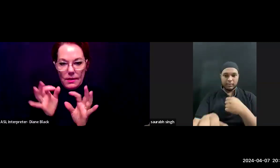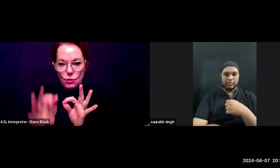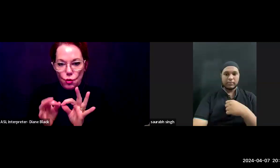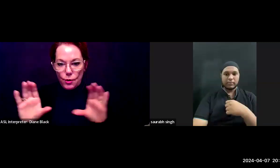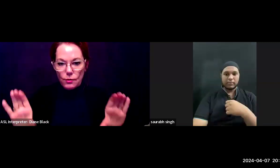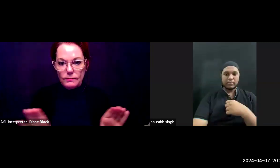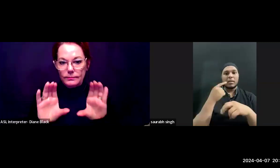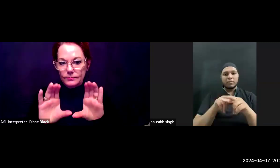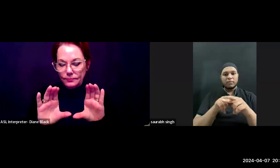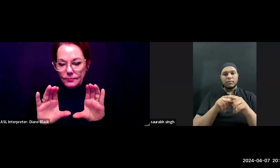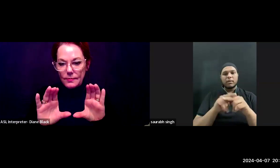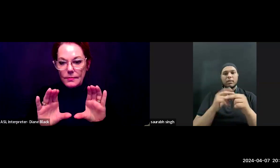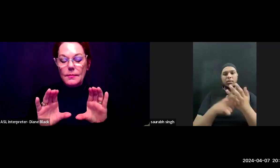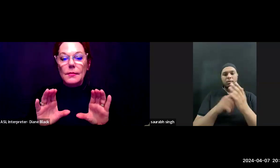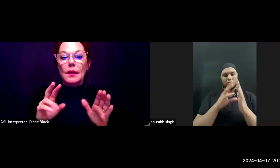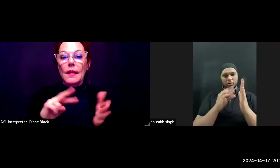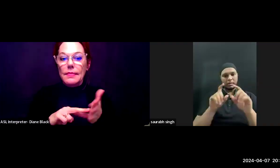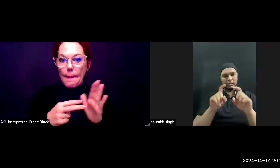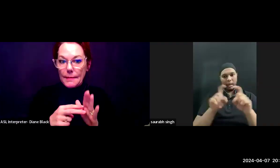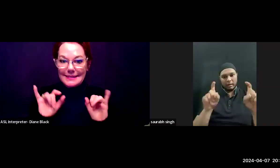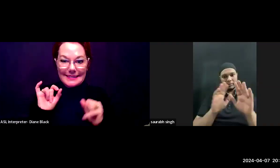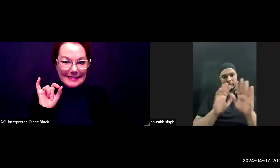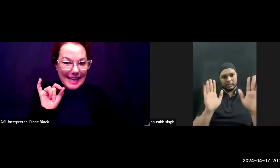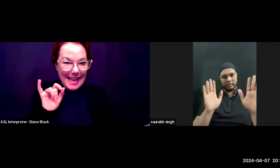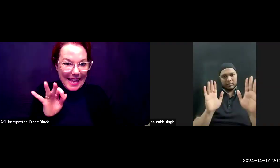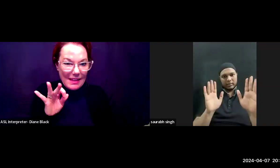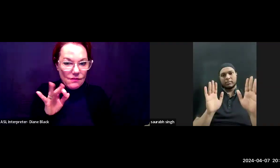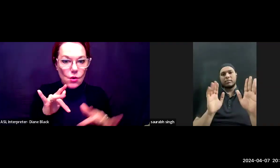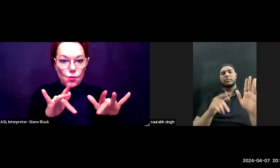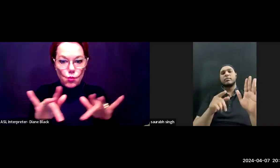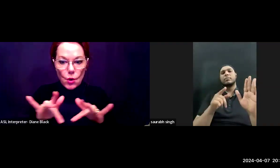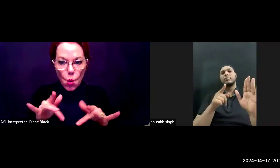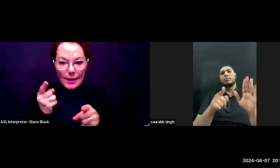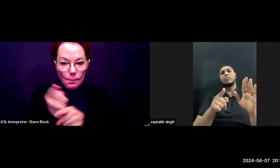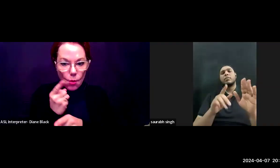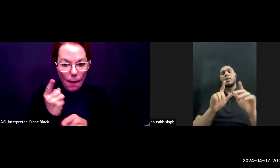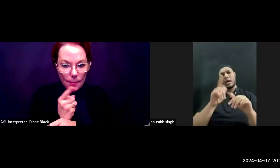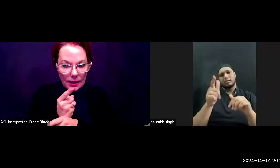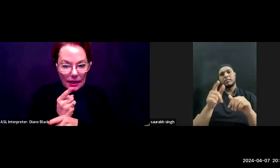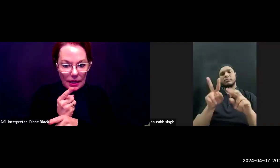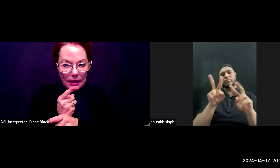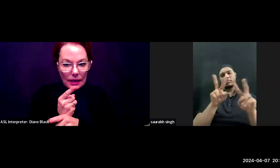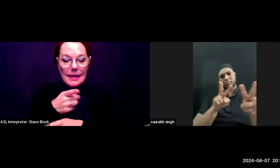recording uh is done properly you'll be able to view the recording with just the interpreters